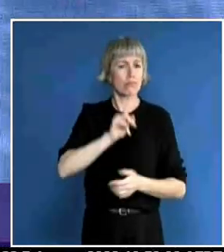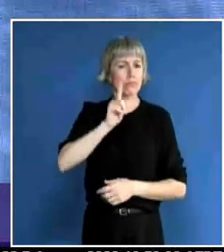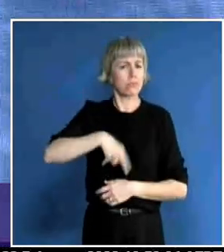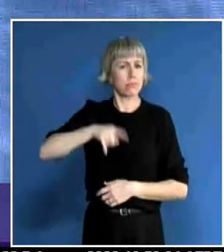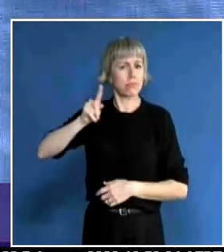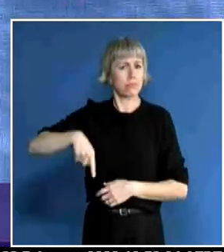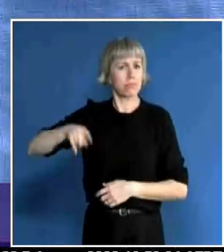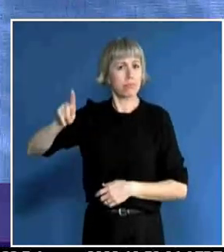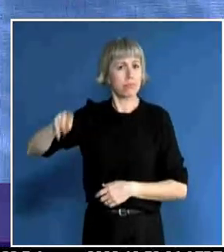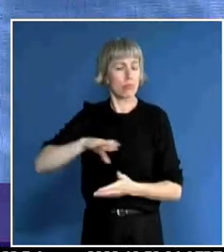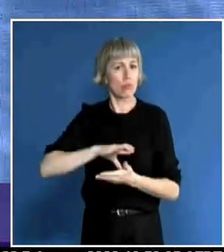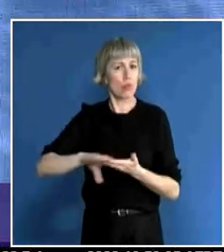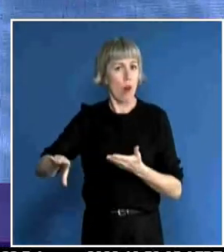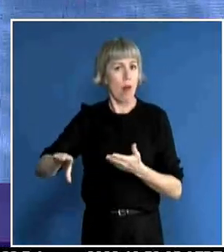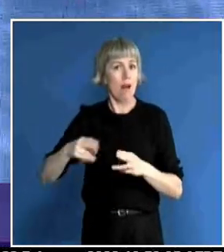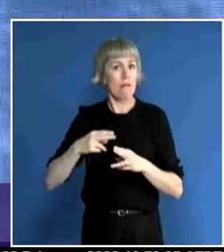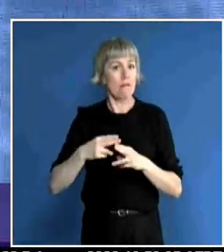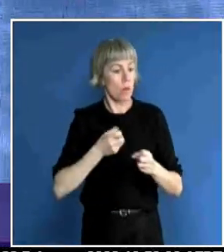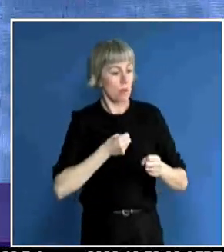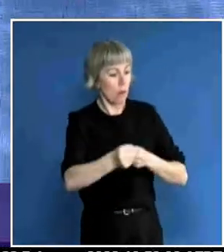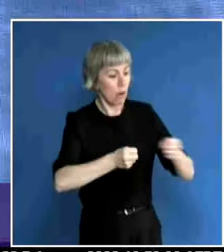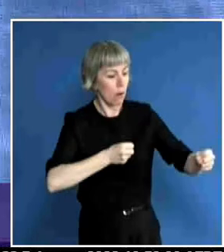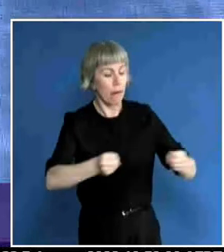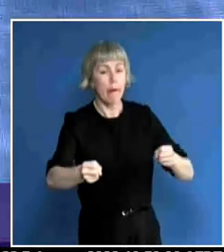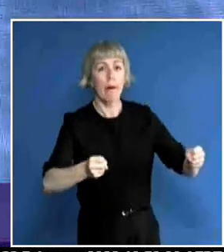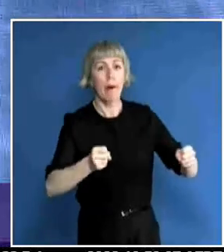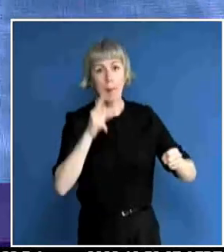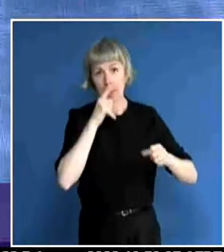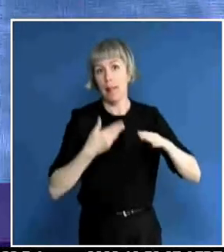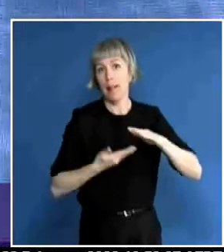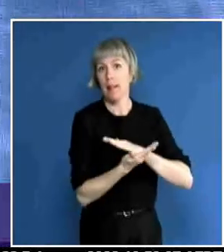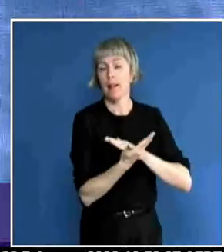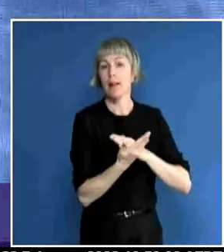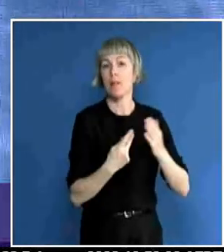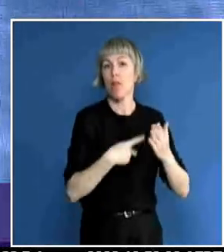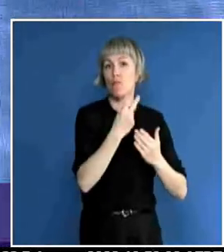This was in respect of milestones achieved by the BusyBeans participants.